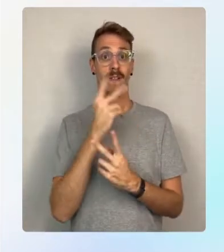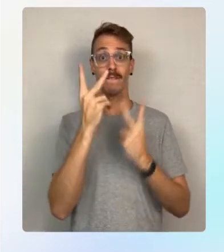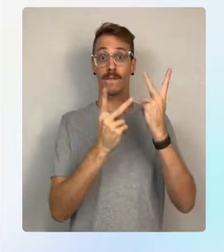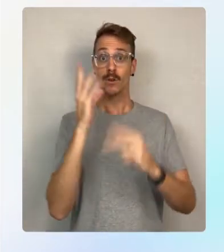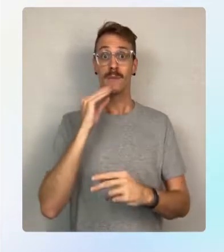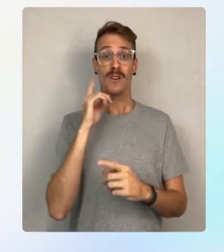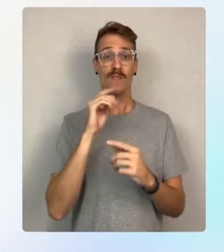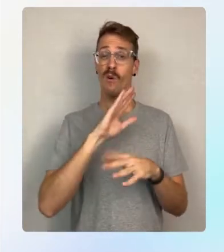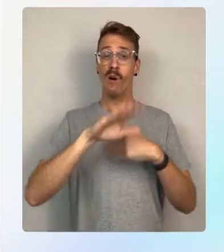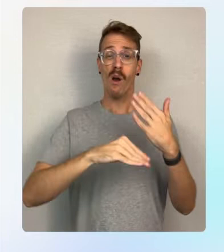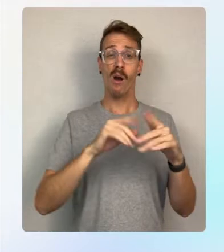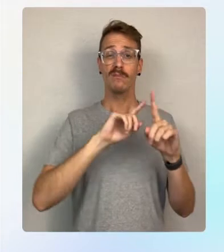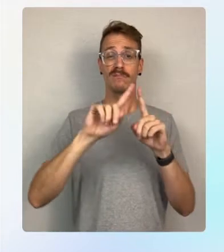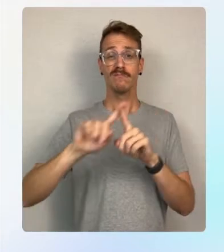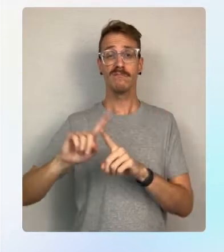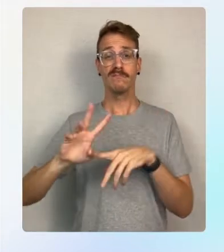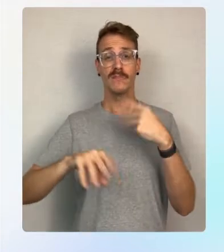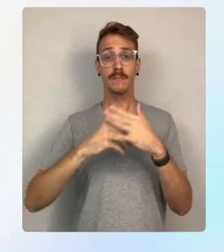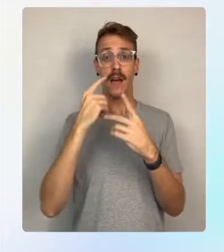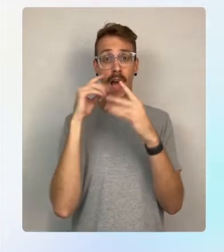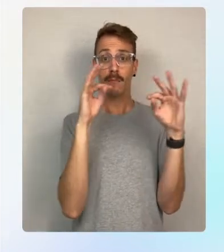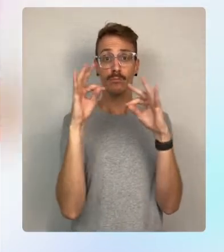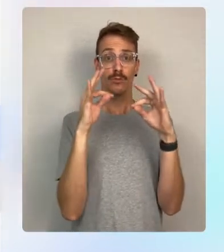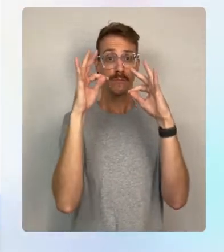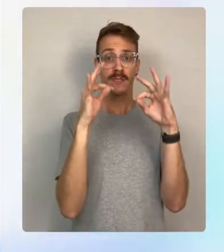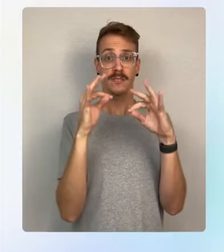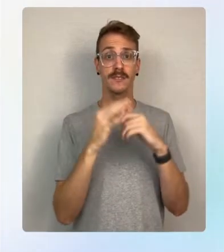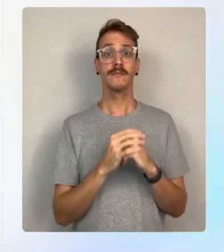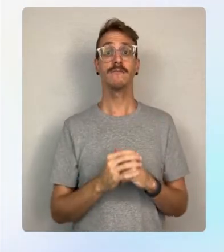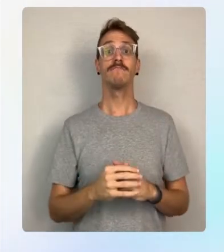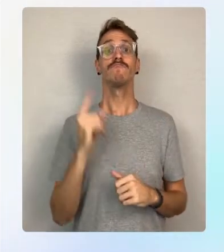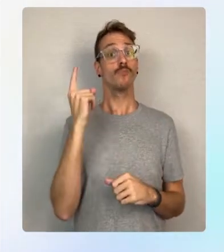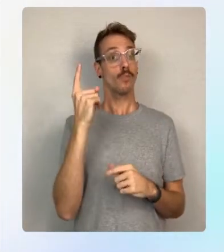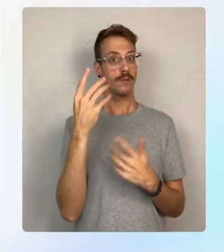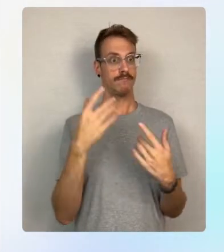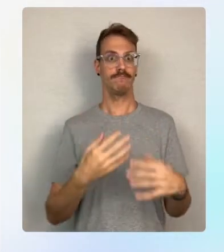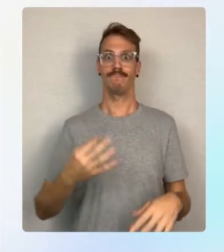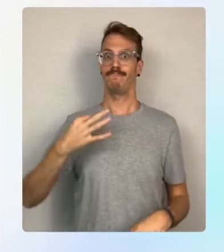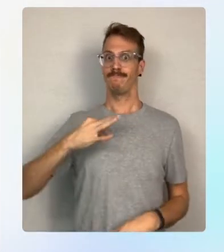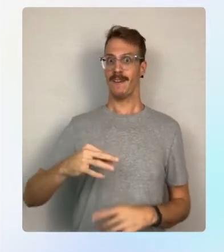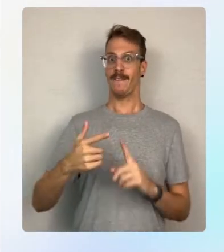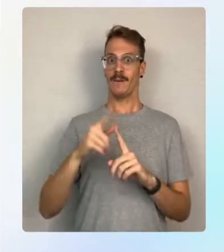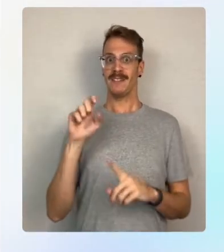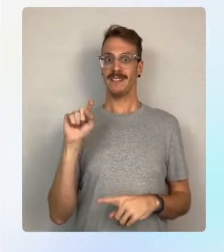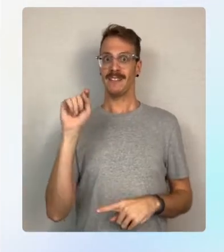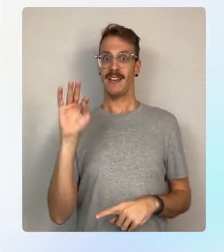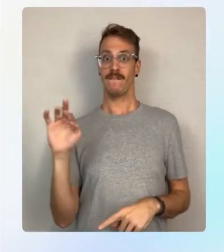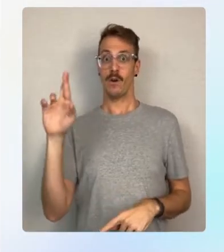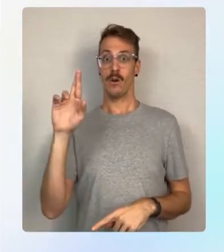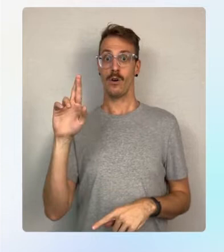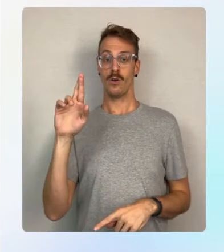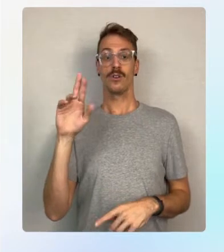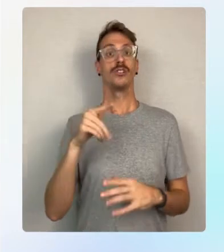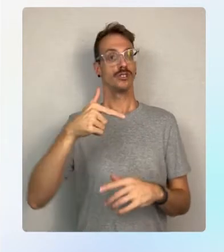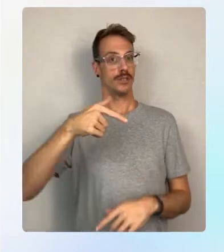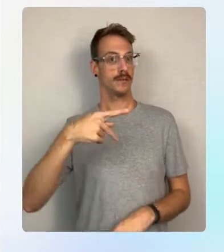for all kinds of eye movement. One of the major benefits from ETFR is GPU saving.